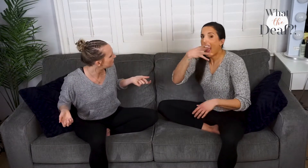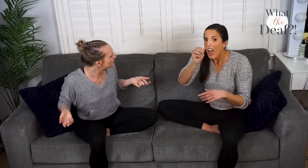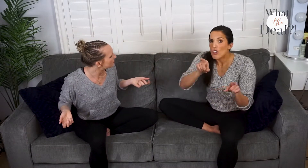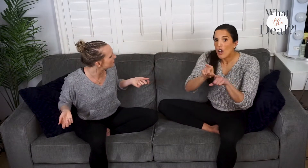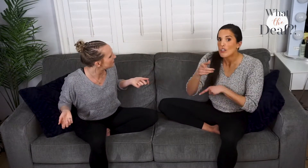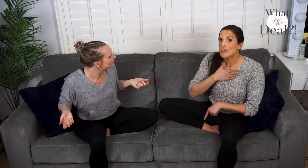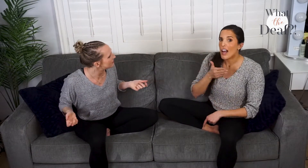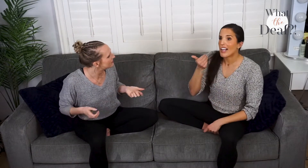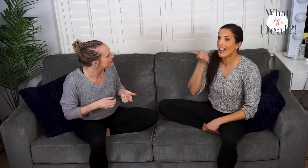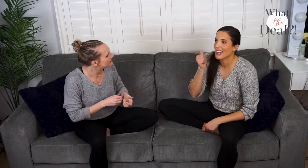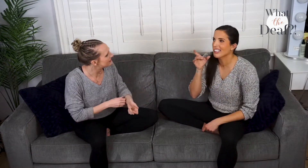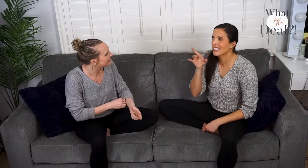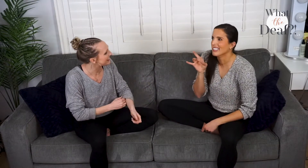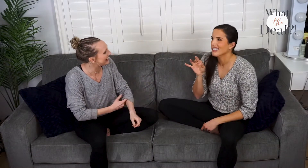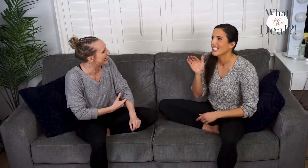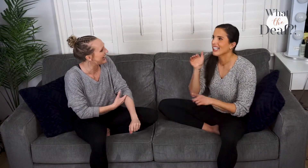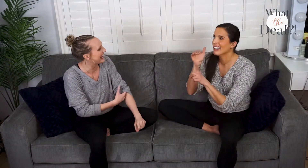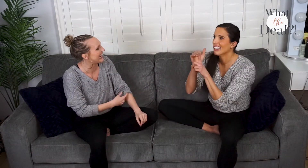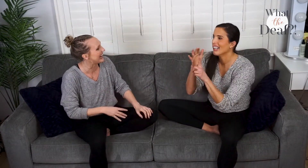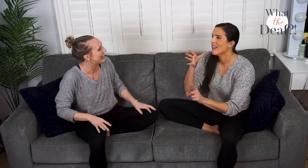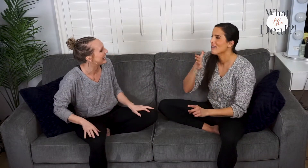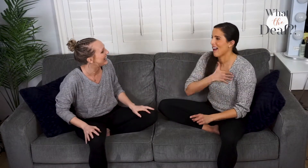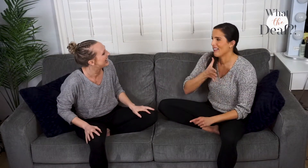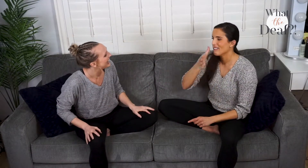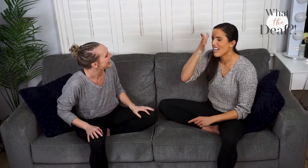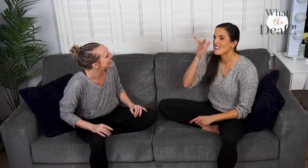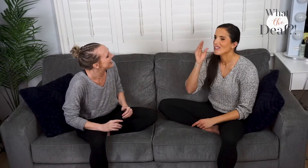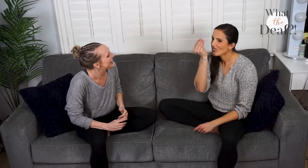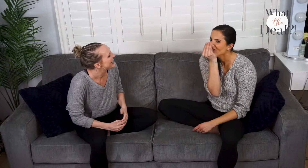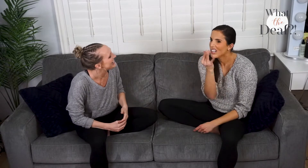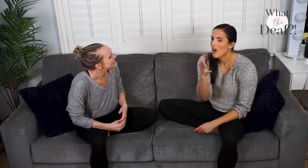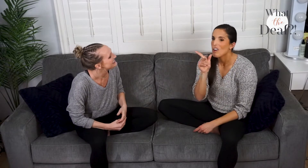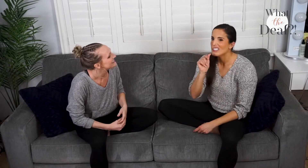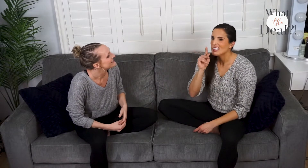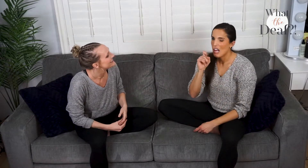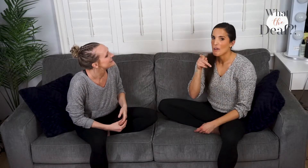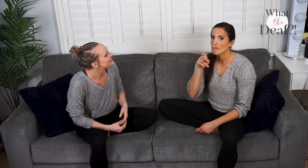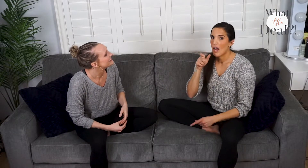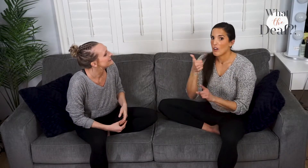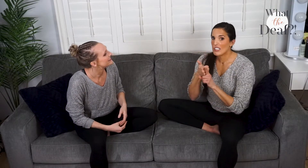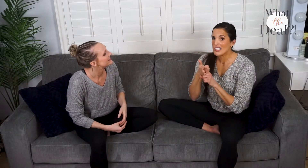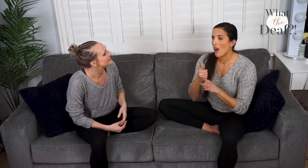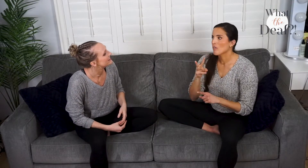And also my aunt did tell my parents and let them know that Lake Powell,